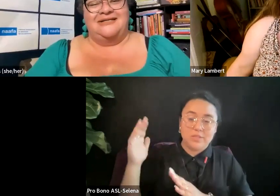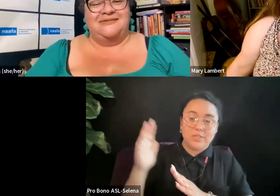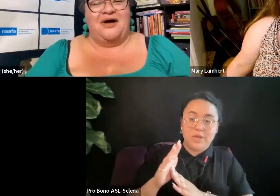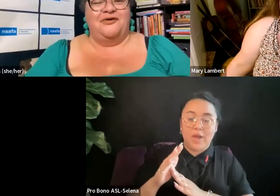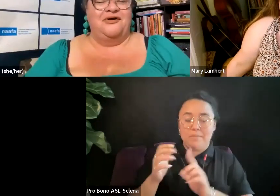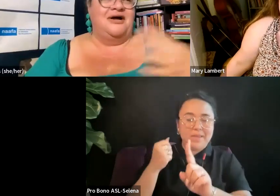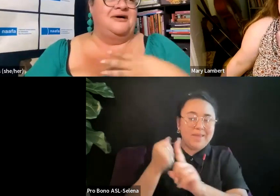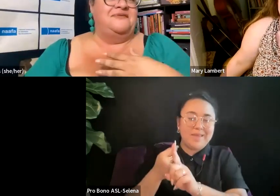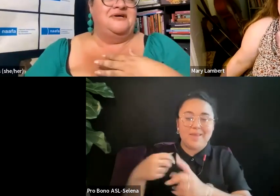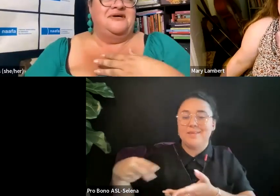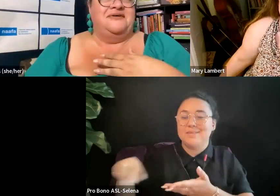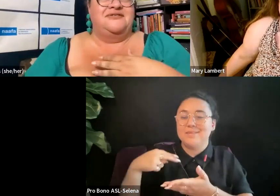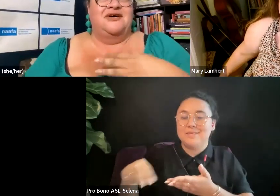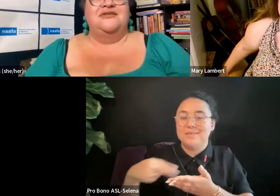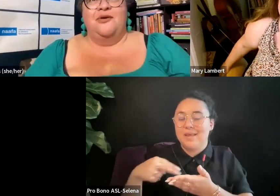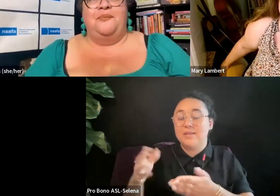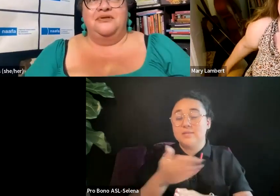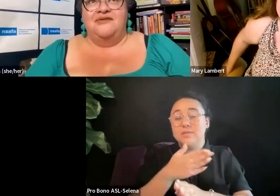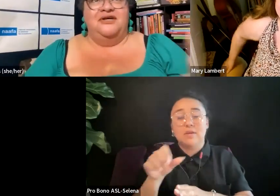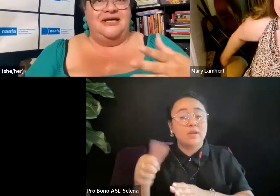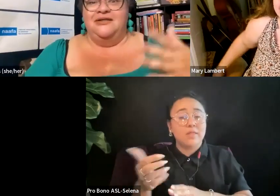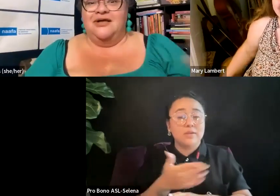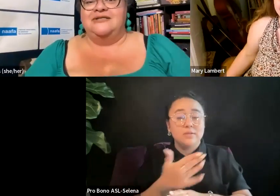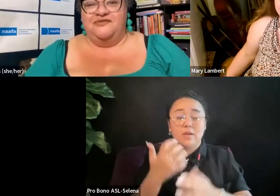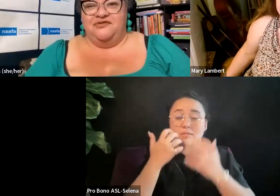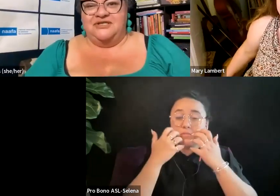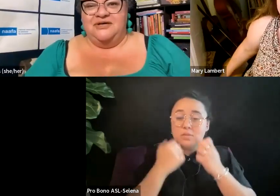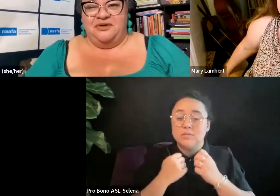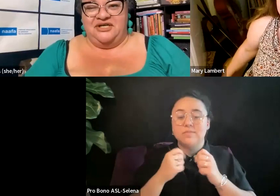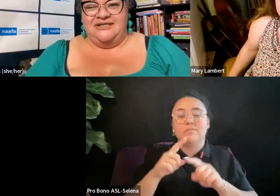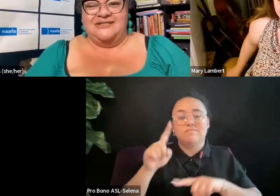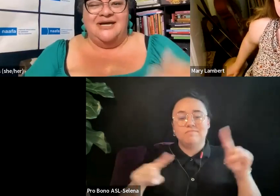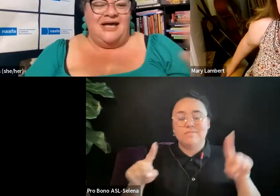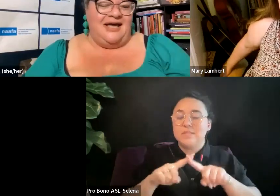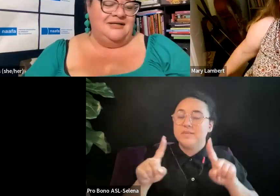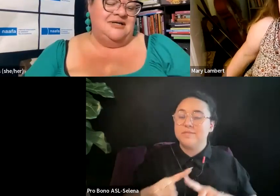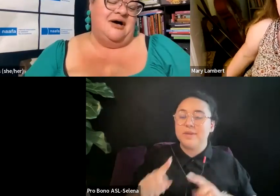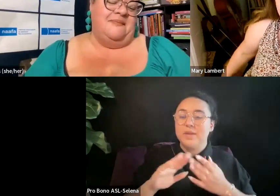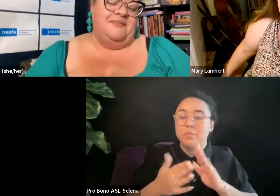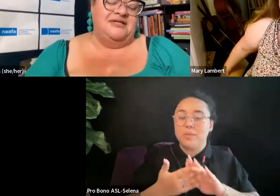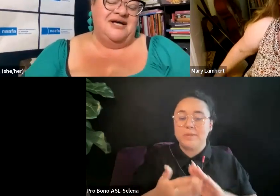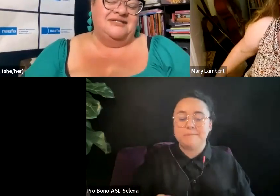and some other songs that are beloved in lots of different communities. And Mary.